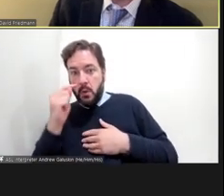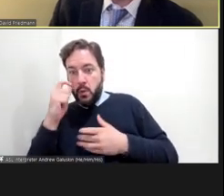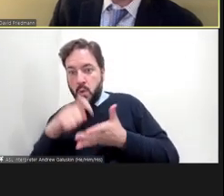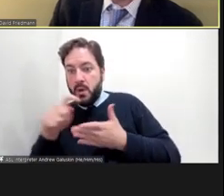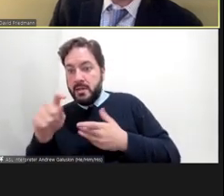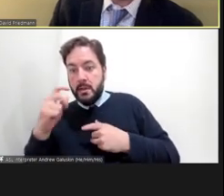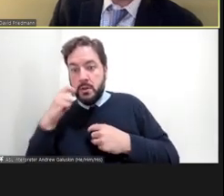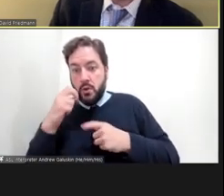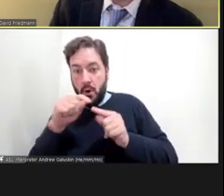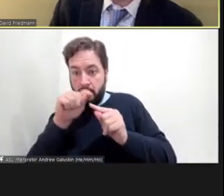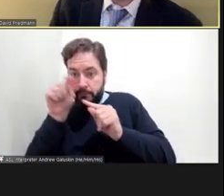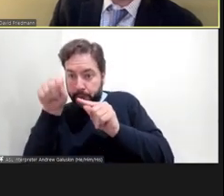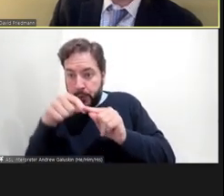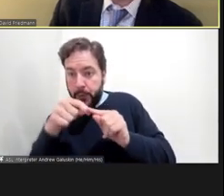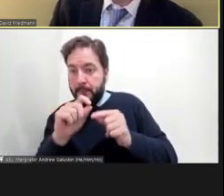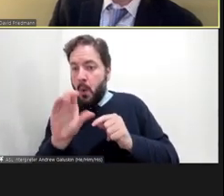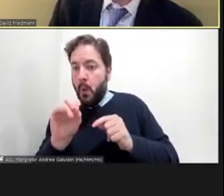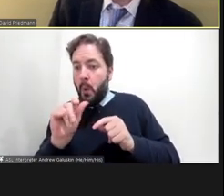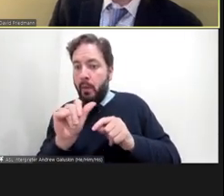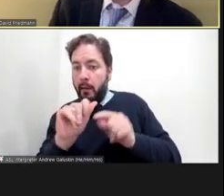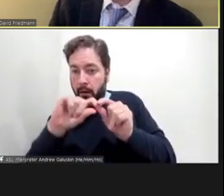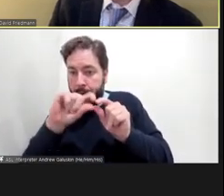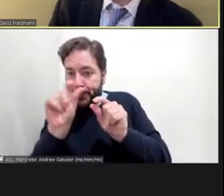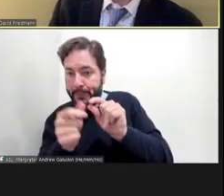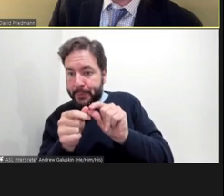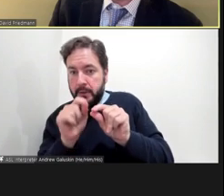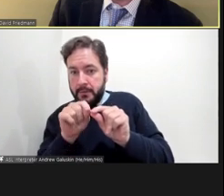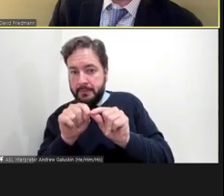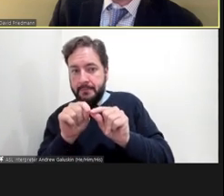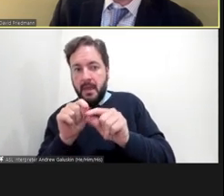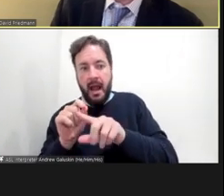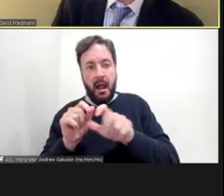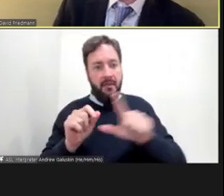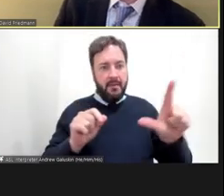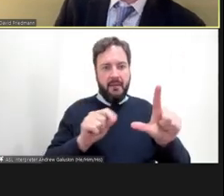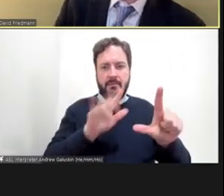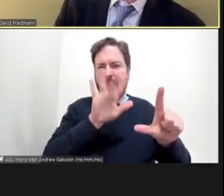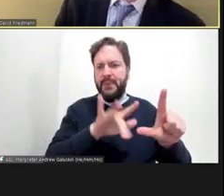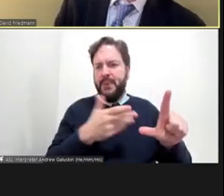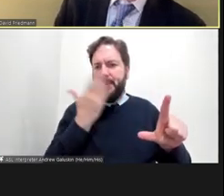towards the cochlea, and you don't see that in the image that's on the left side of the screen.